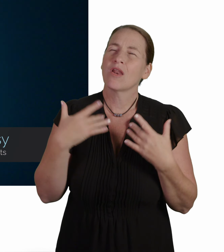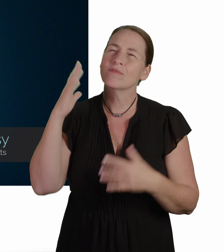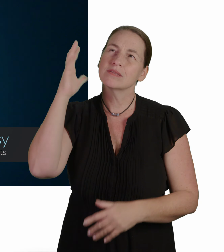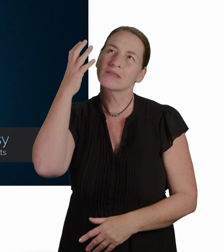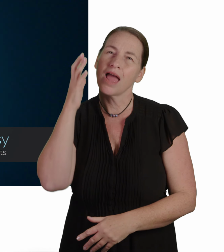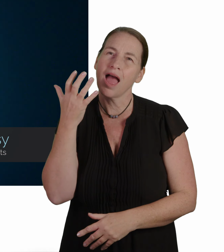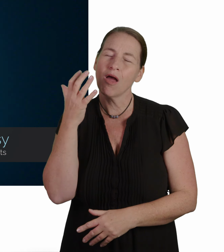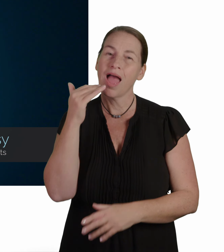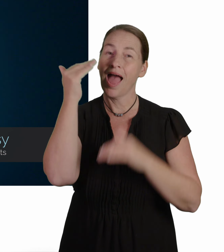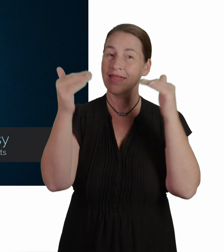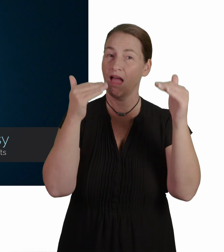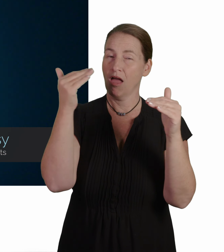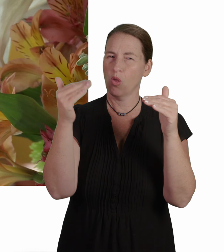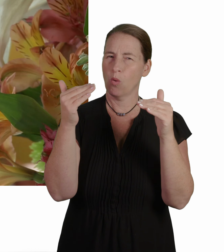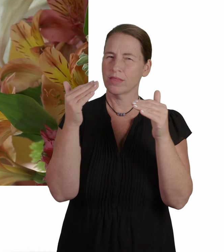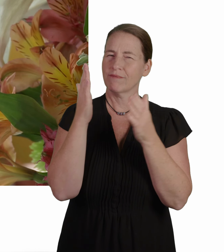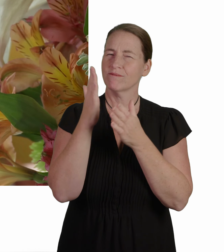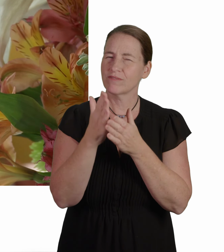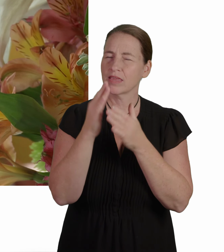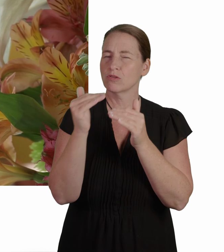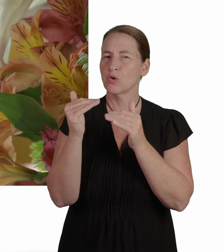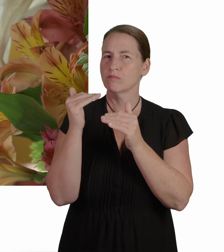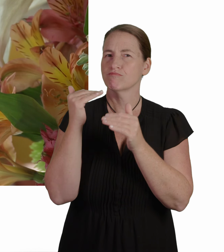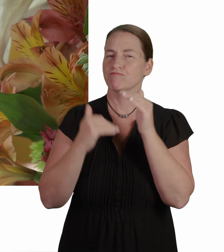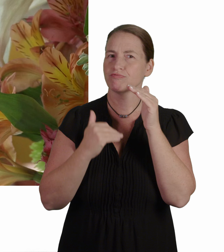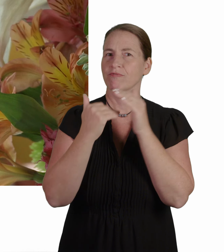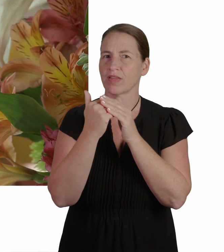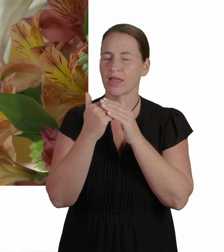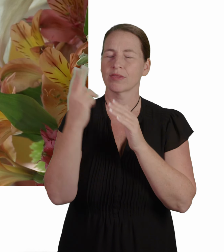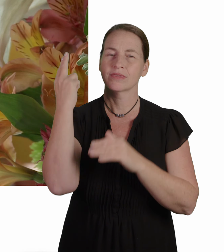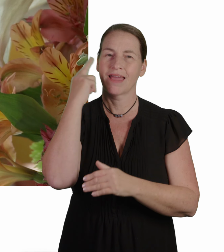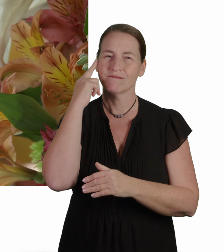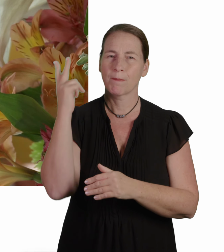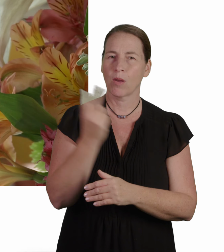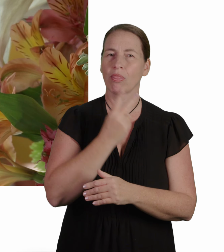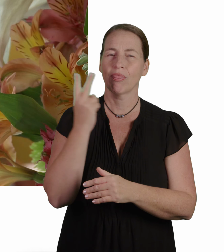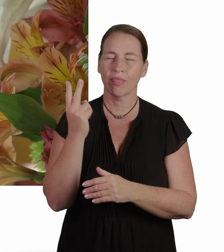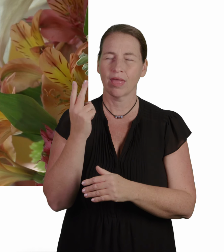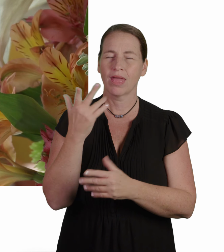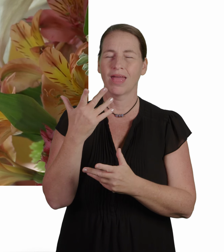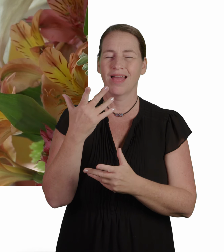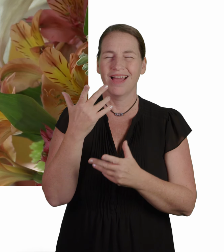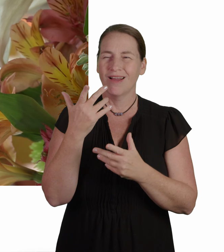to adults who are severely to profoundly deaf in both ears and who find it very difficult